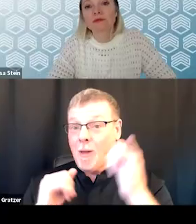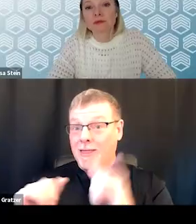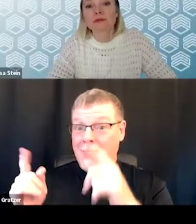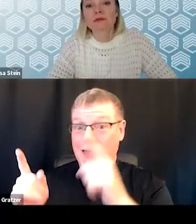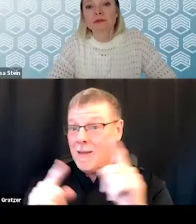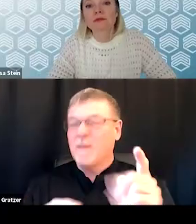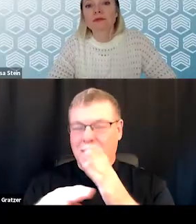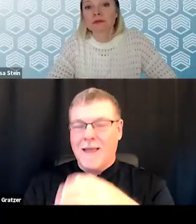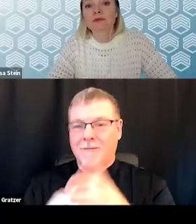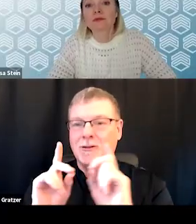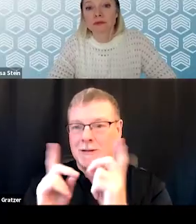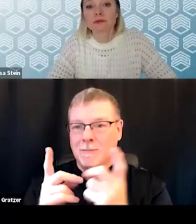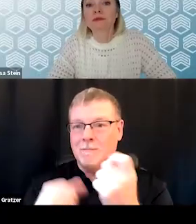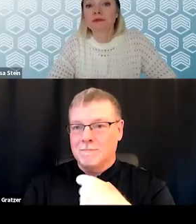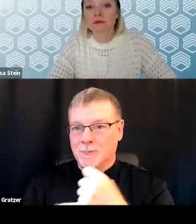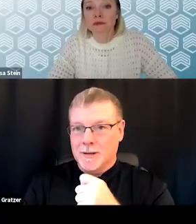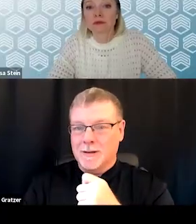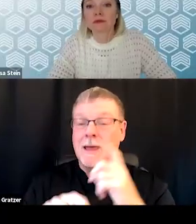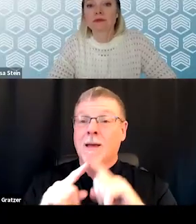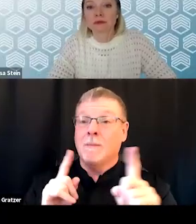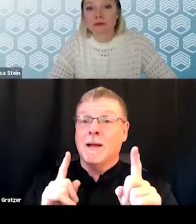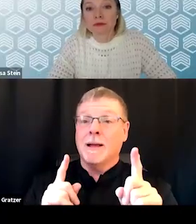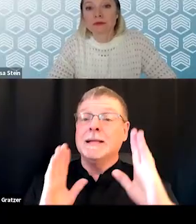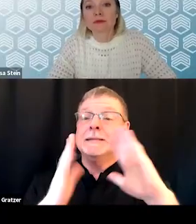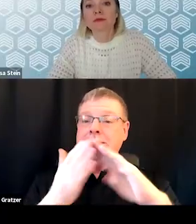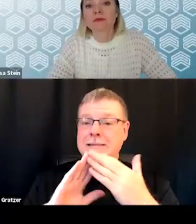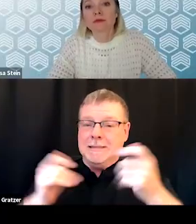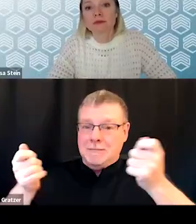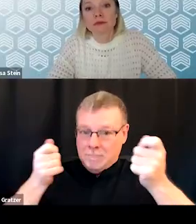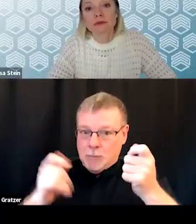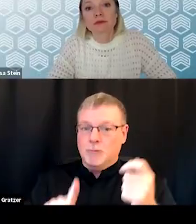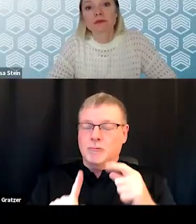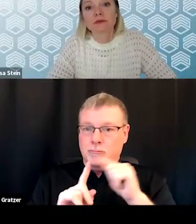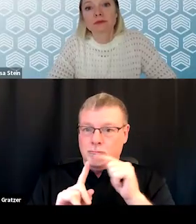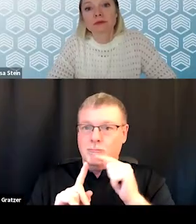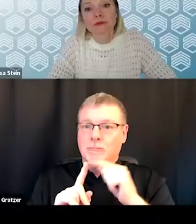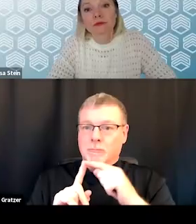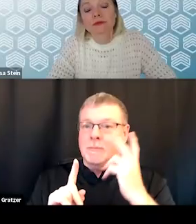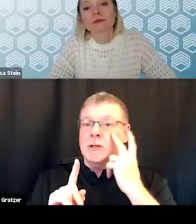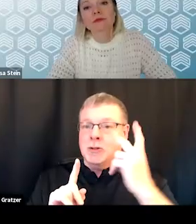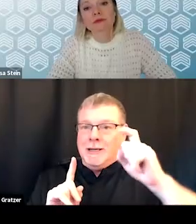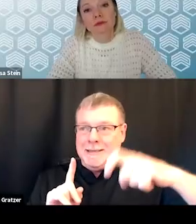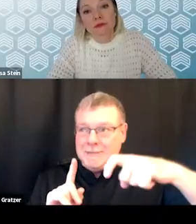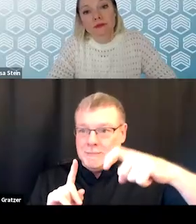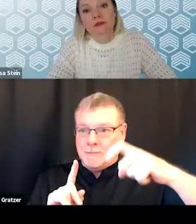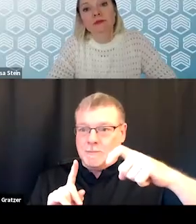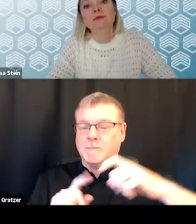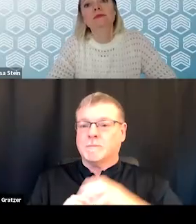happened after the department was created, but certainly the city manager saw the need for a department like this